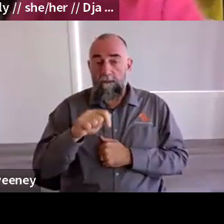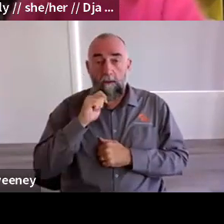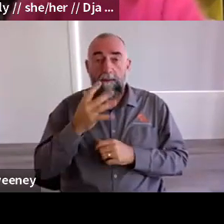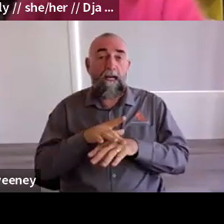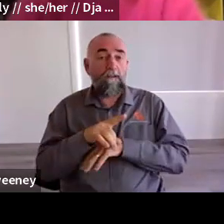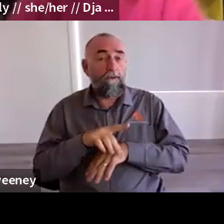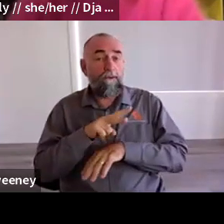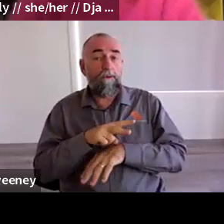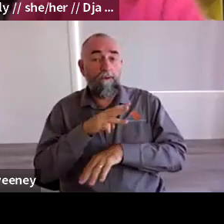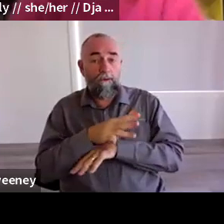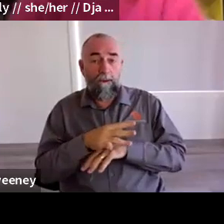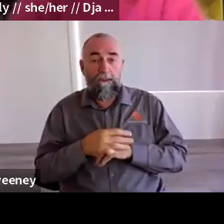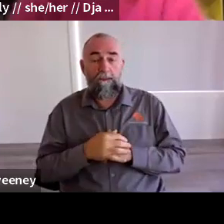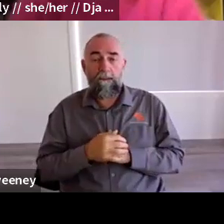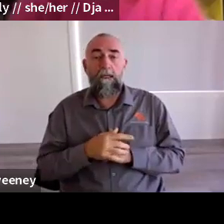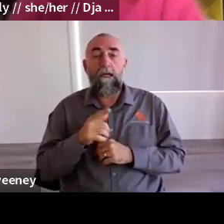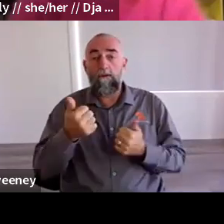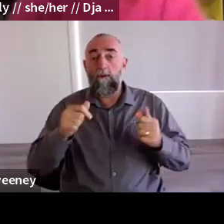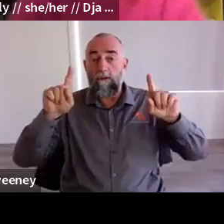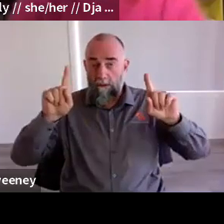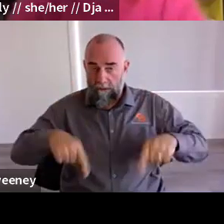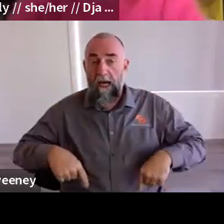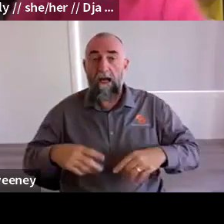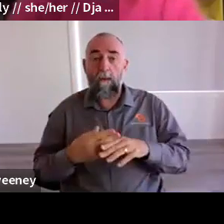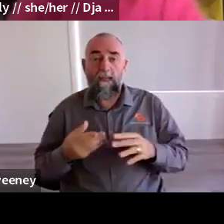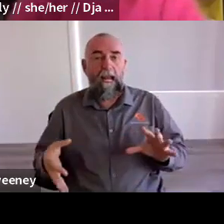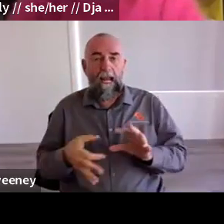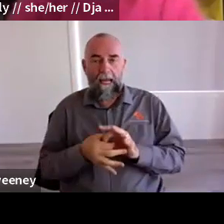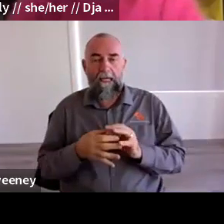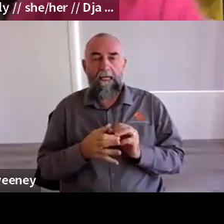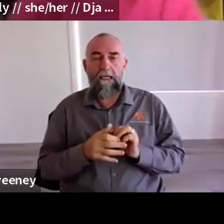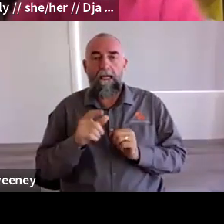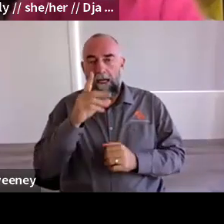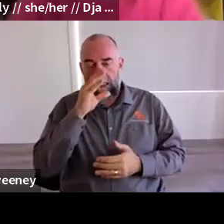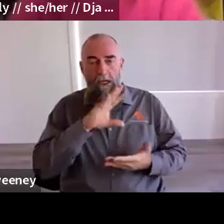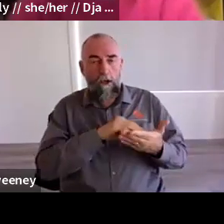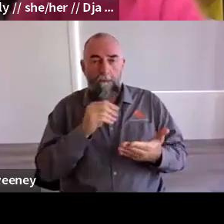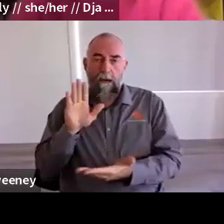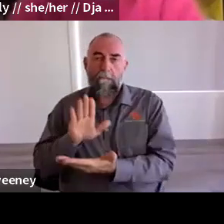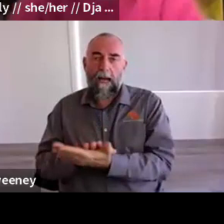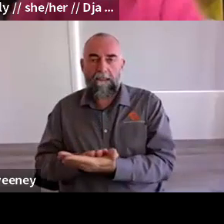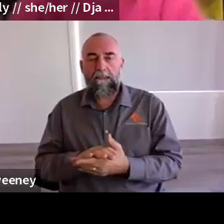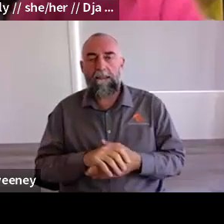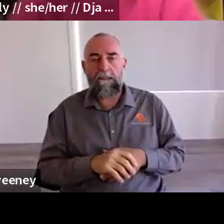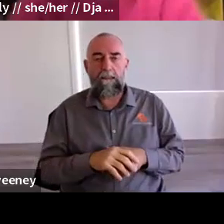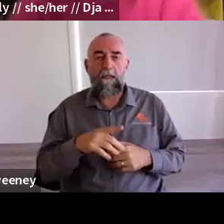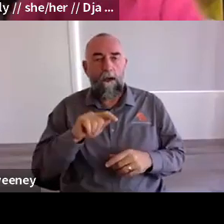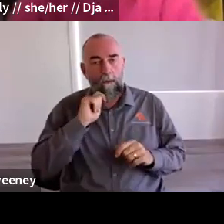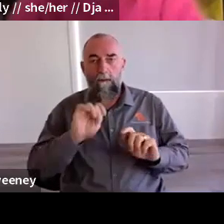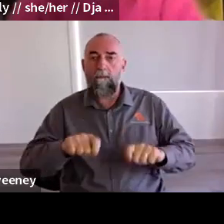a bunch of resources and links and tools on the Australia Council website that will, you know, get out in the next couple of weeks. Which is really,